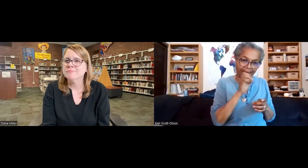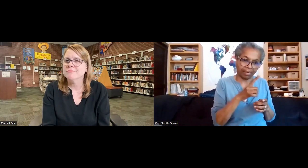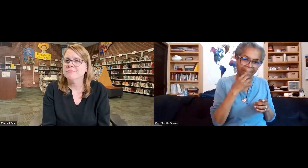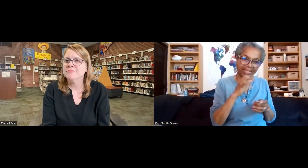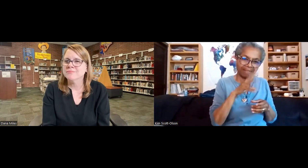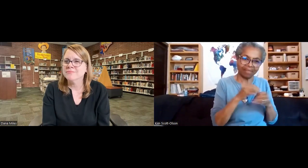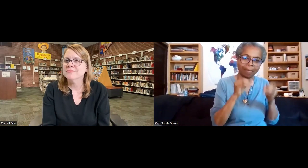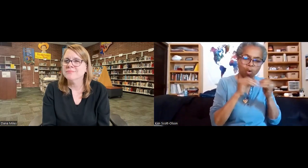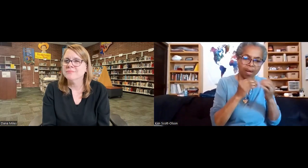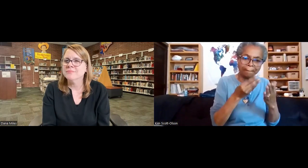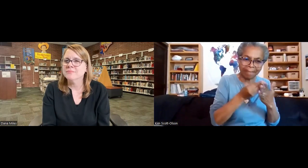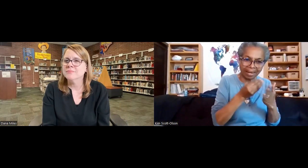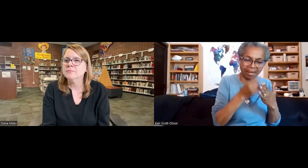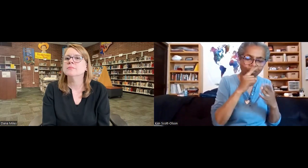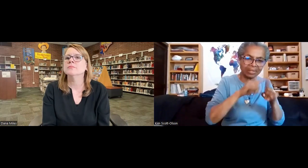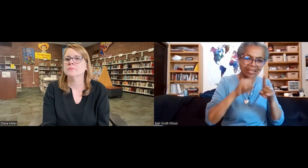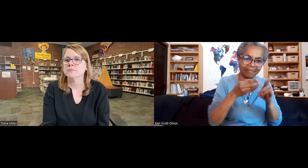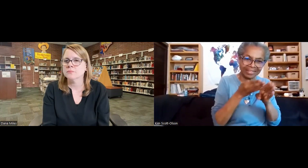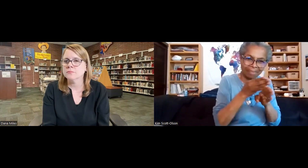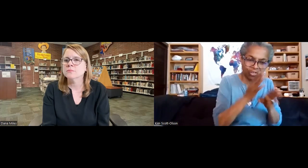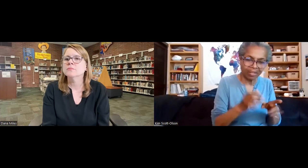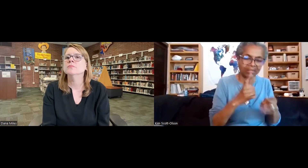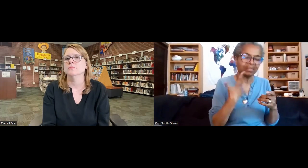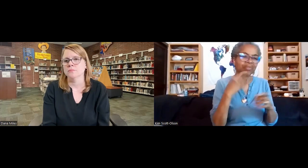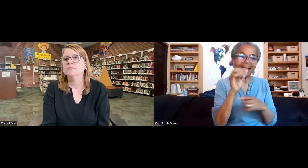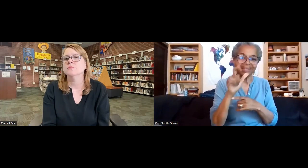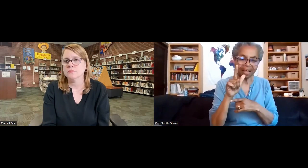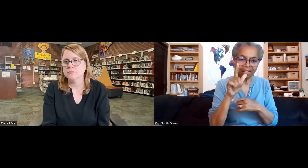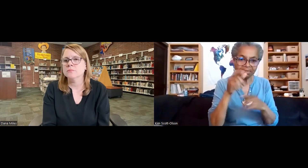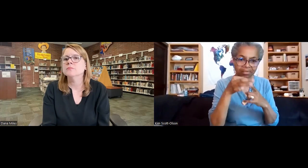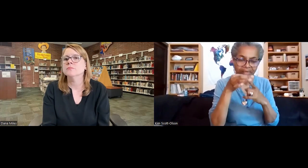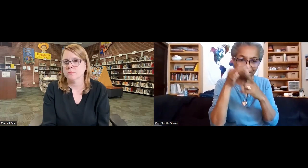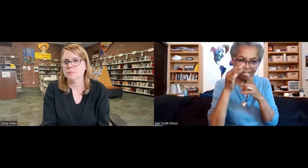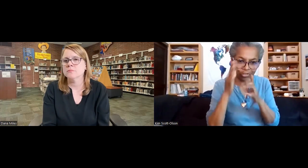But it should be a separate placement and that would involve more funding for different professionals